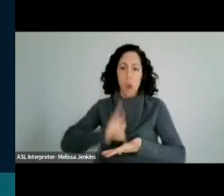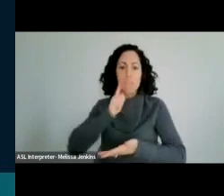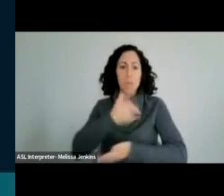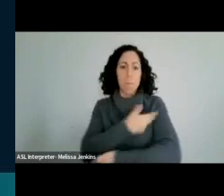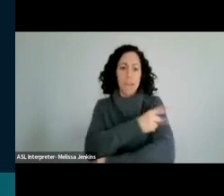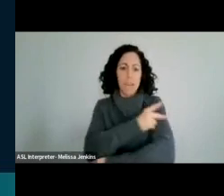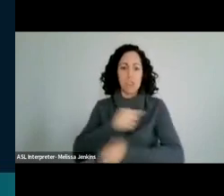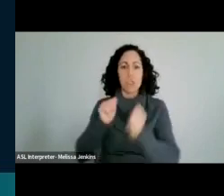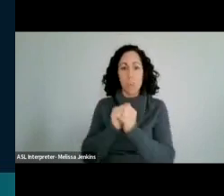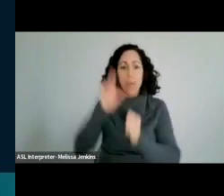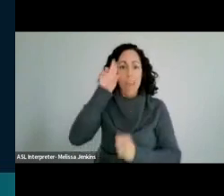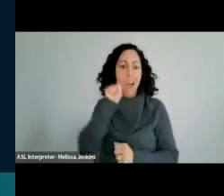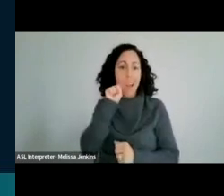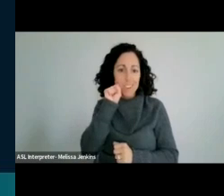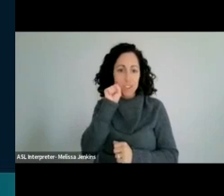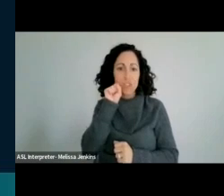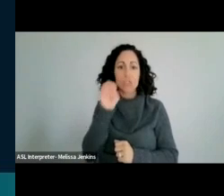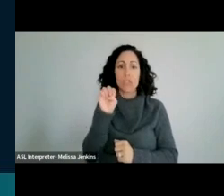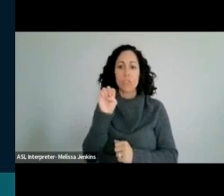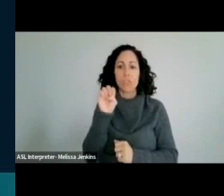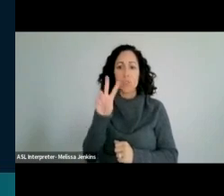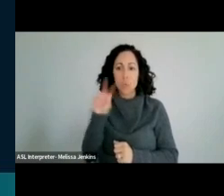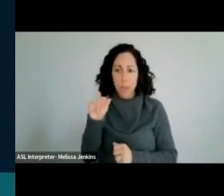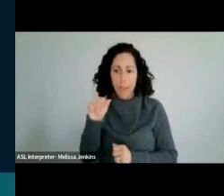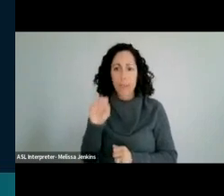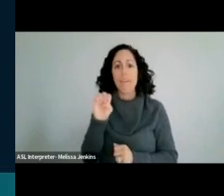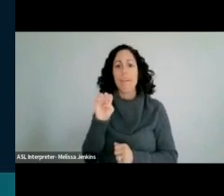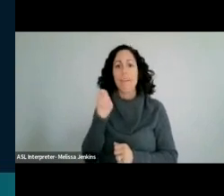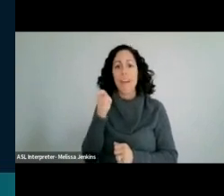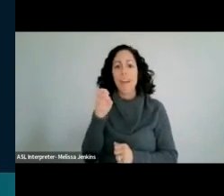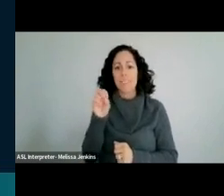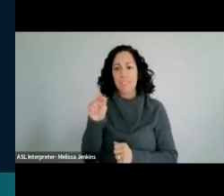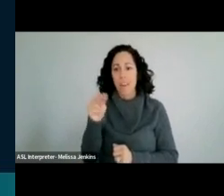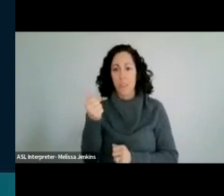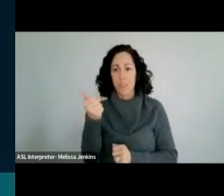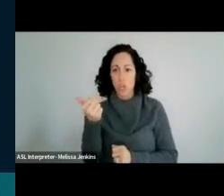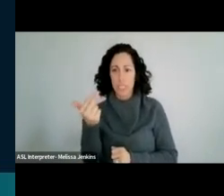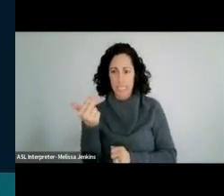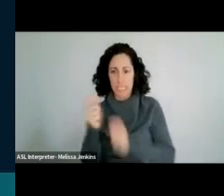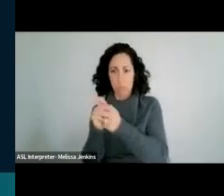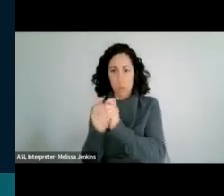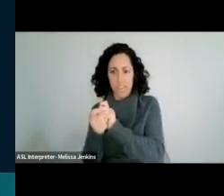So in parallel, this will look very similar, but this is "Celeste,"